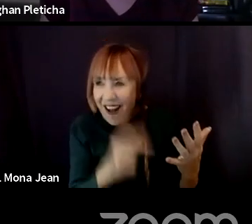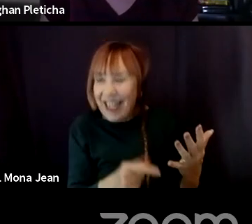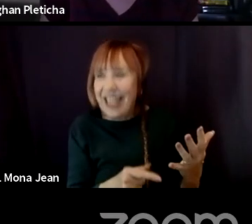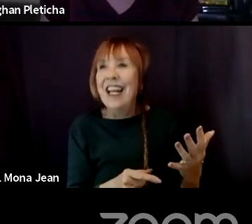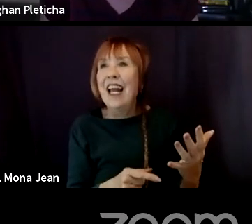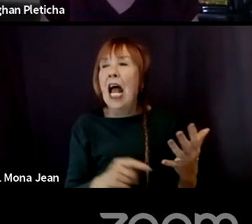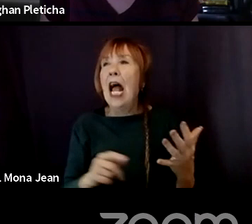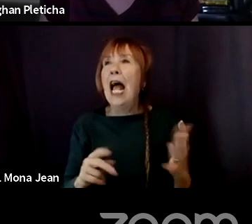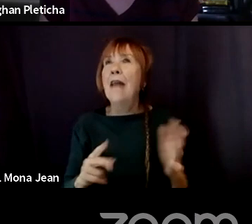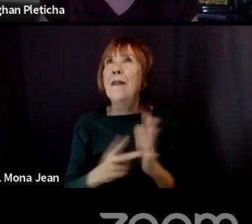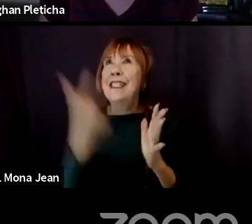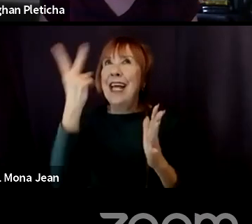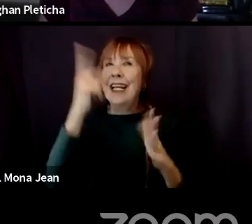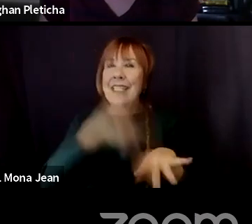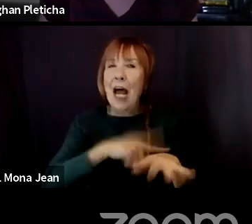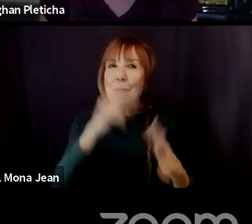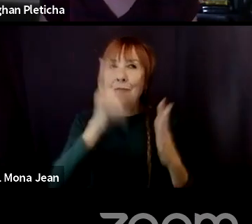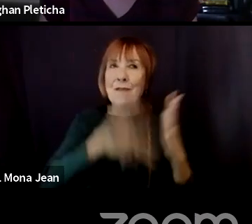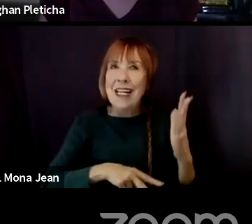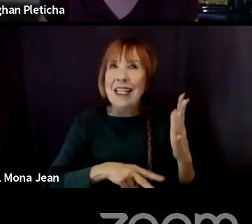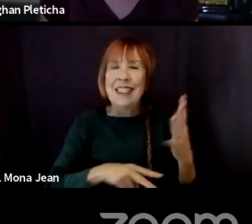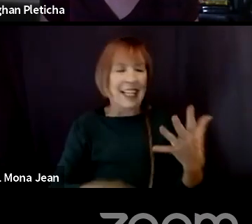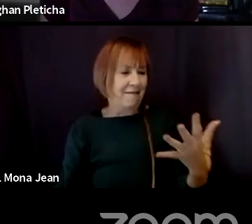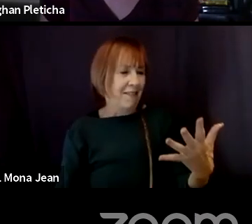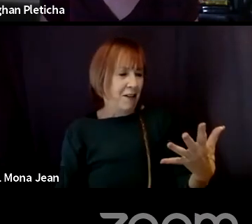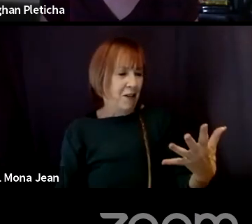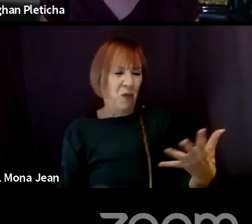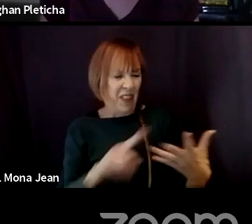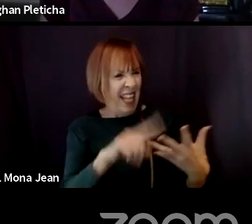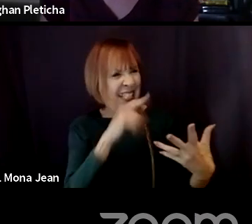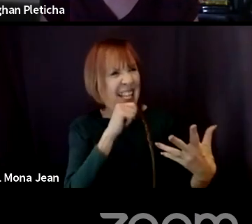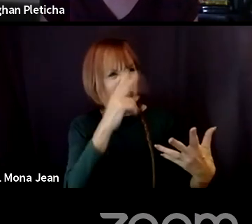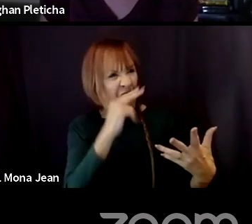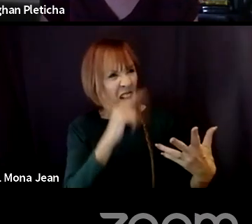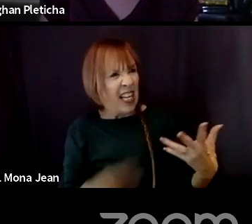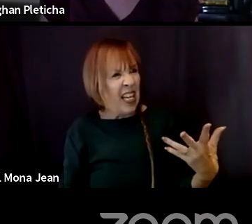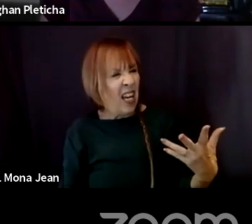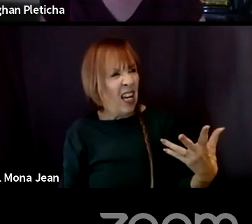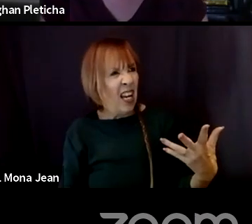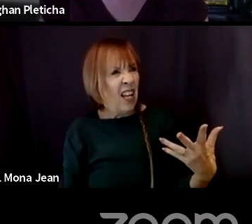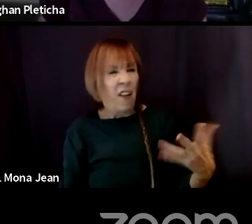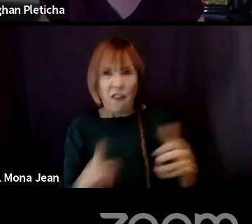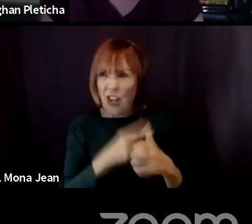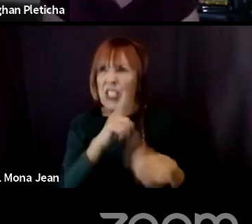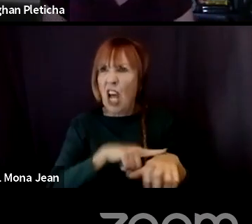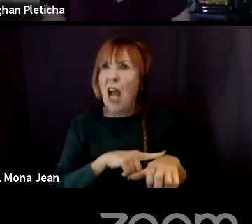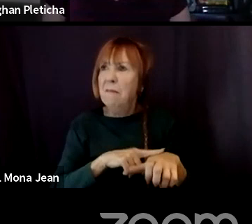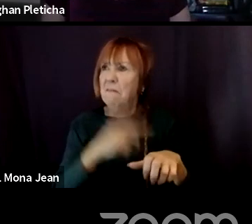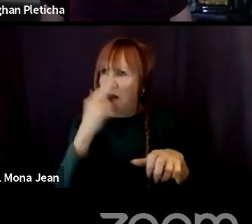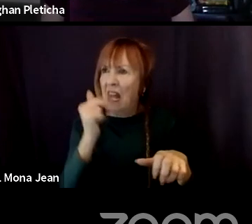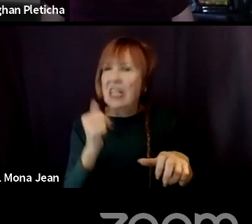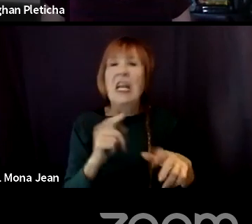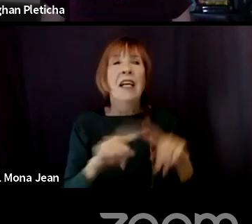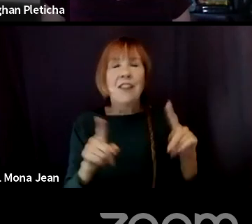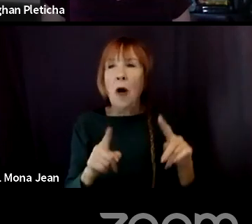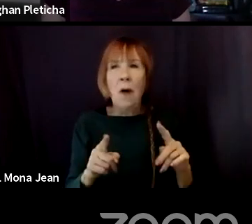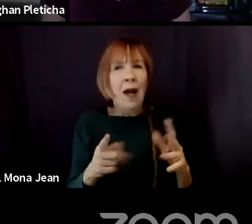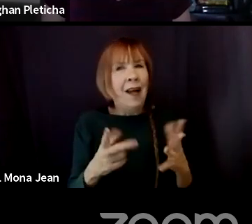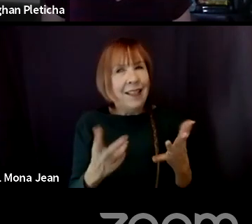and punch everything up to be 100. Like so when you're going through, when you're doing passes like that, like how do you negotiate that?